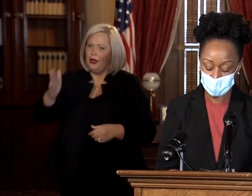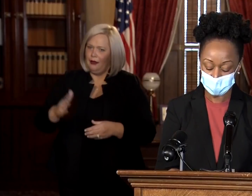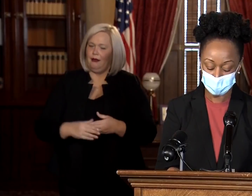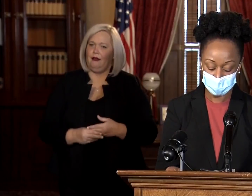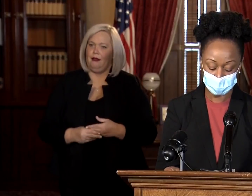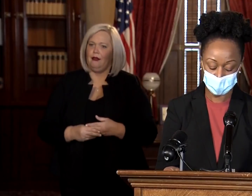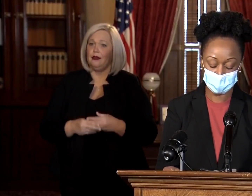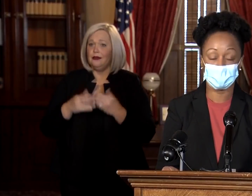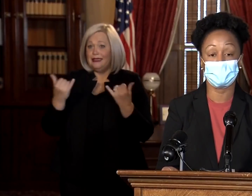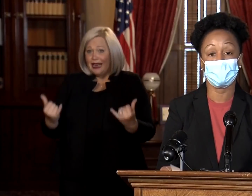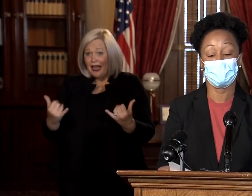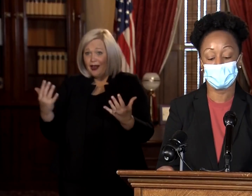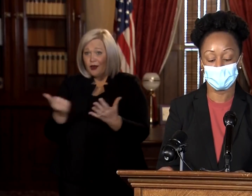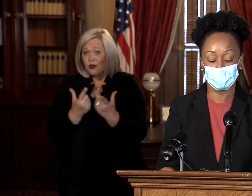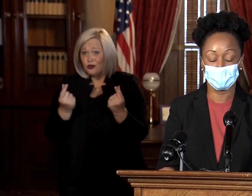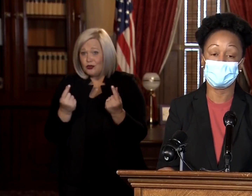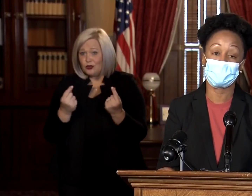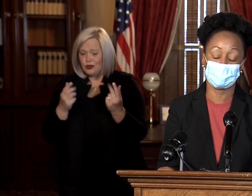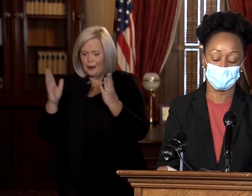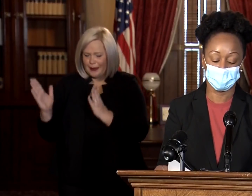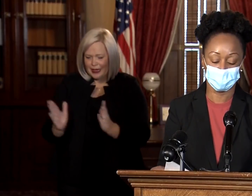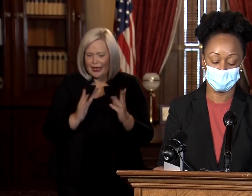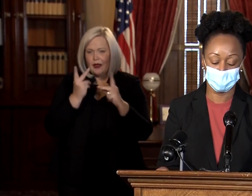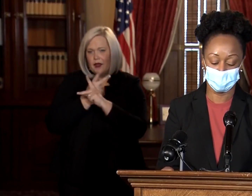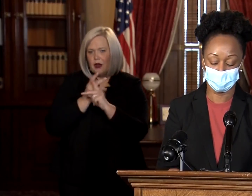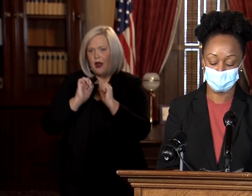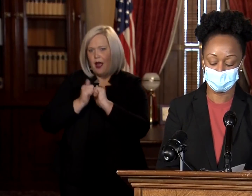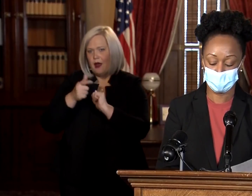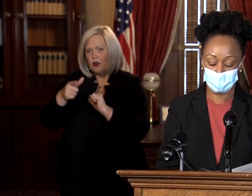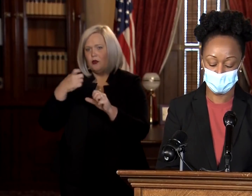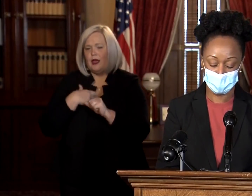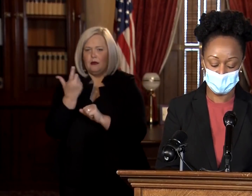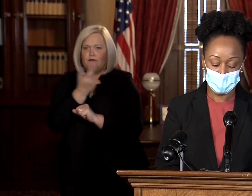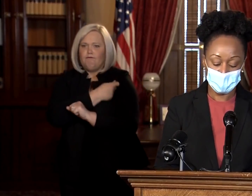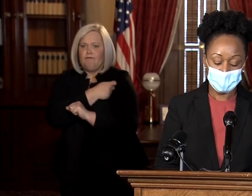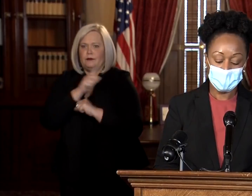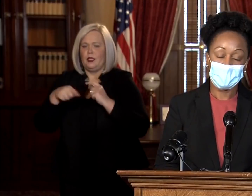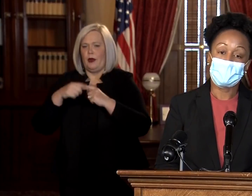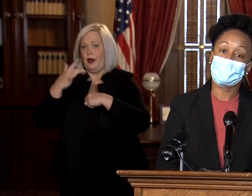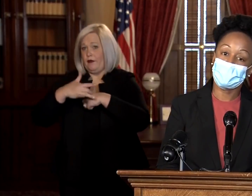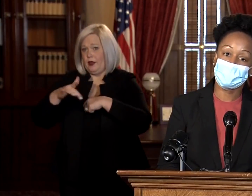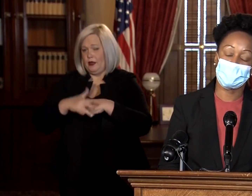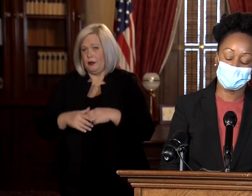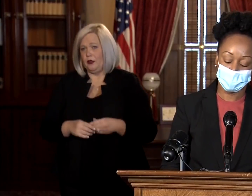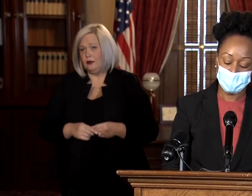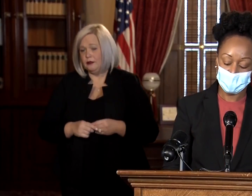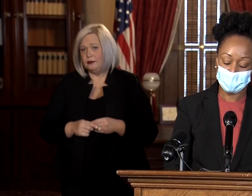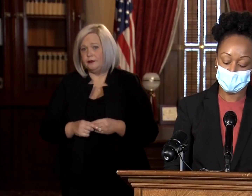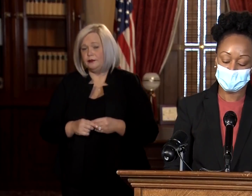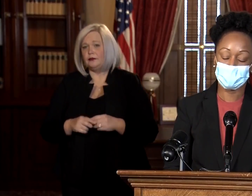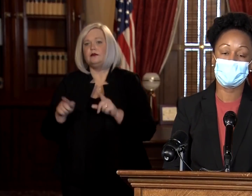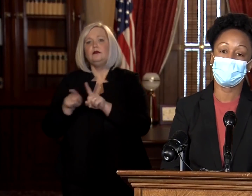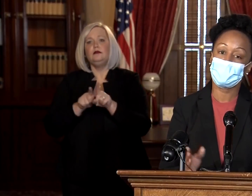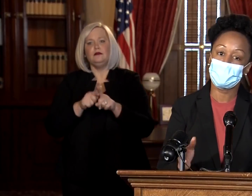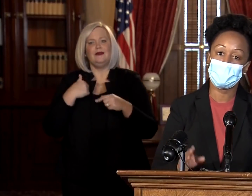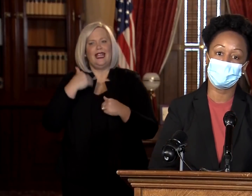possible, we will beat this virus, so please, be planning virus, so please, be planning now for how you would get the now for how you would get the Vaccine when it becomes Vaccine when it becomes available to you.